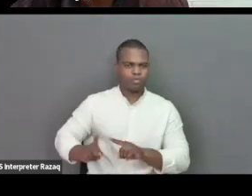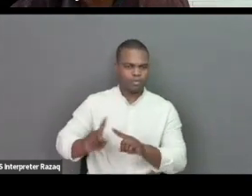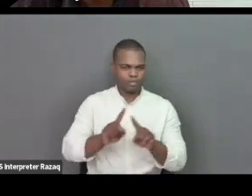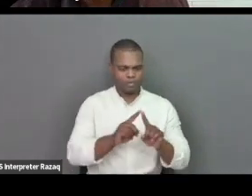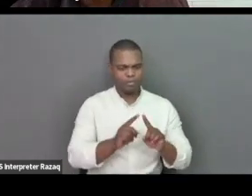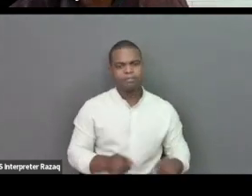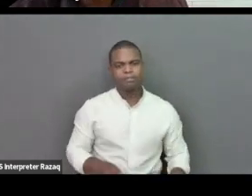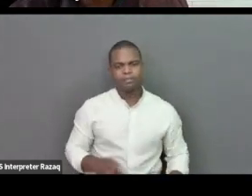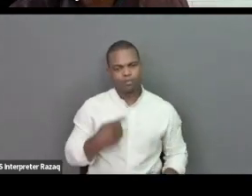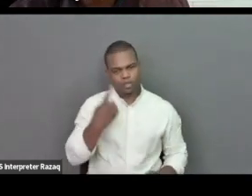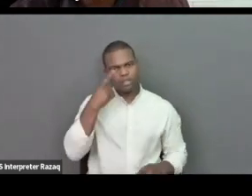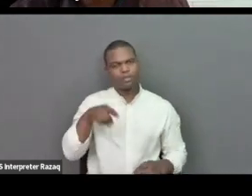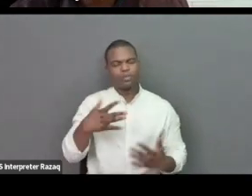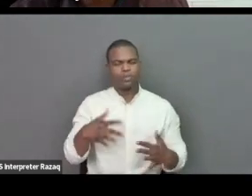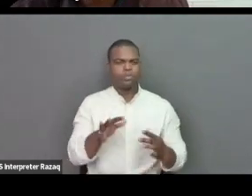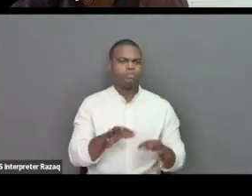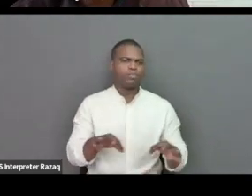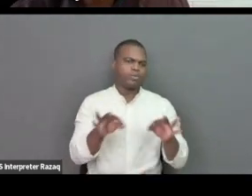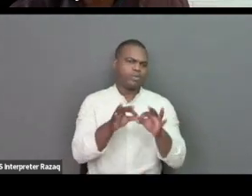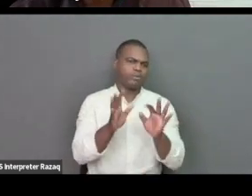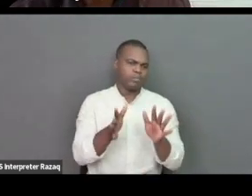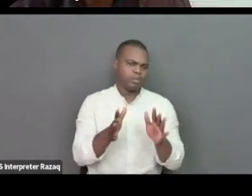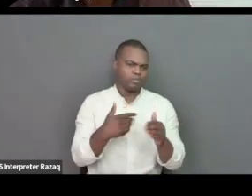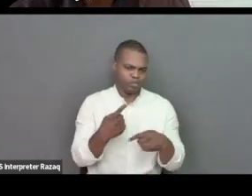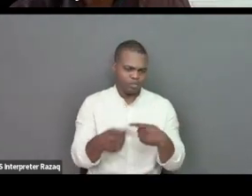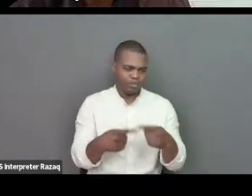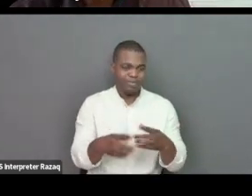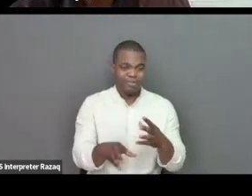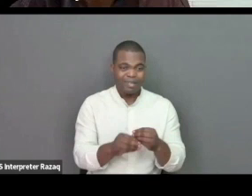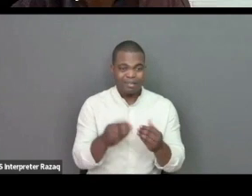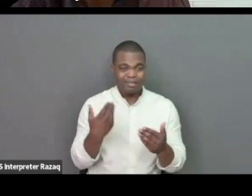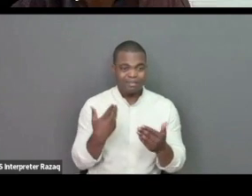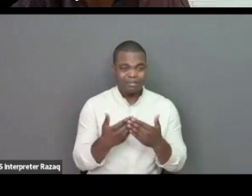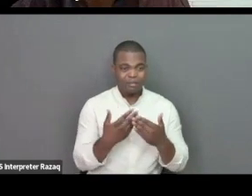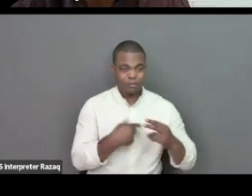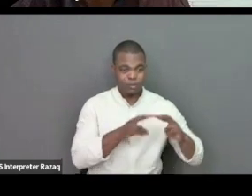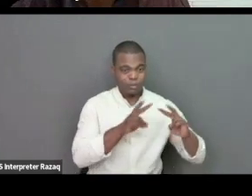very low level or proportion of